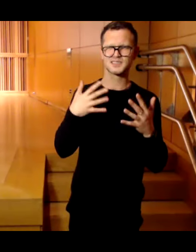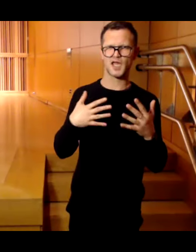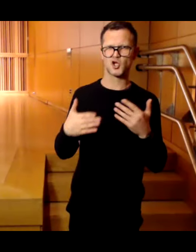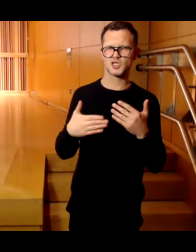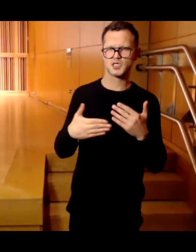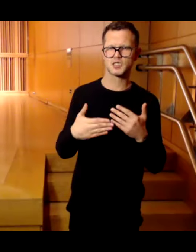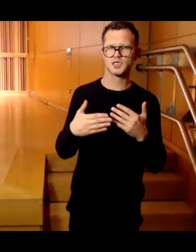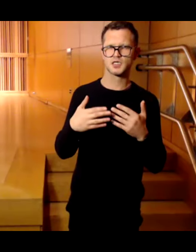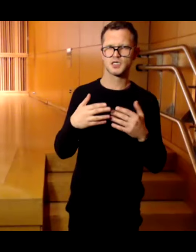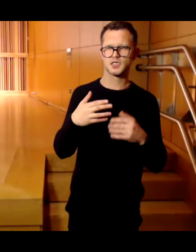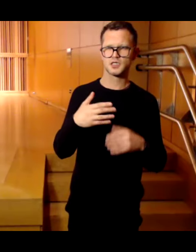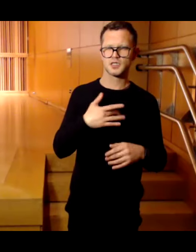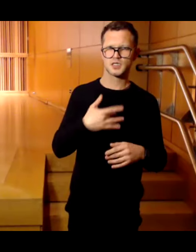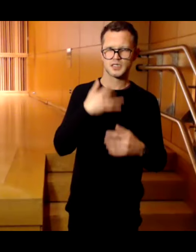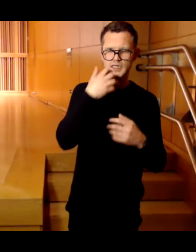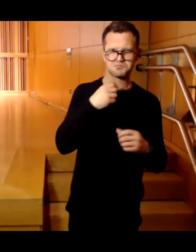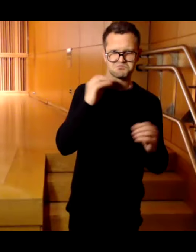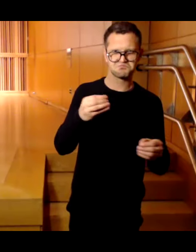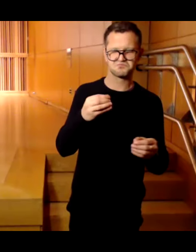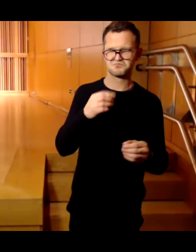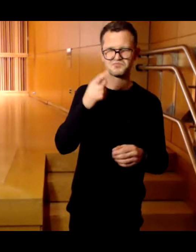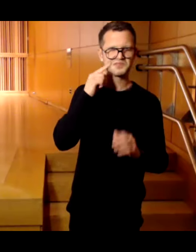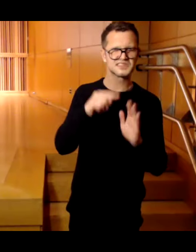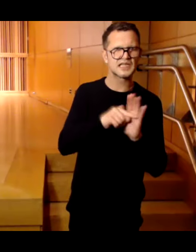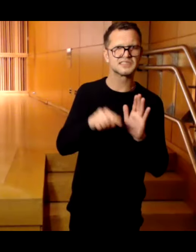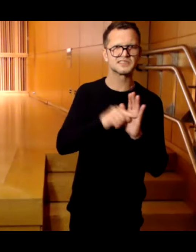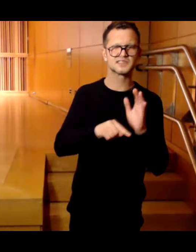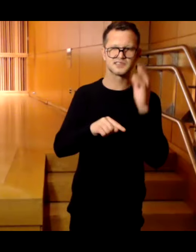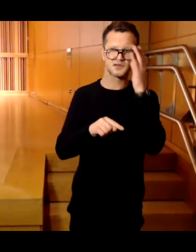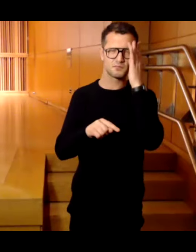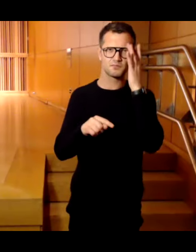futility, and a sort of necessary callousness and opportunism.